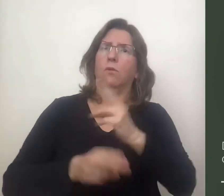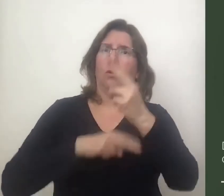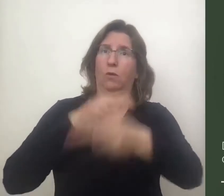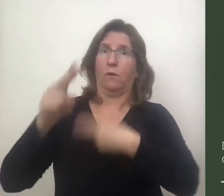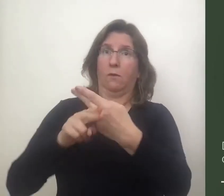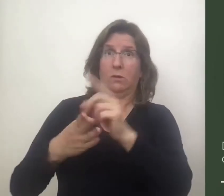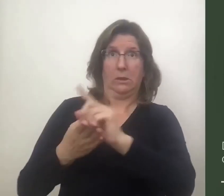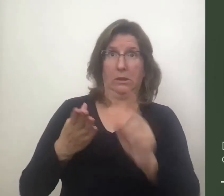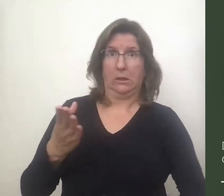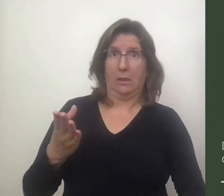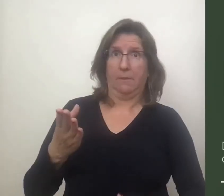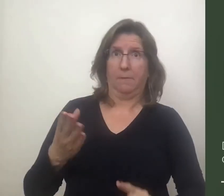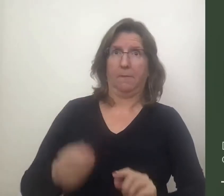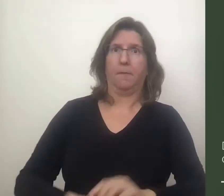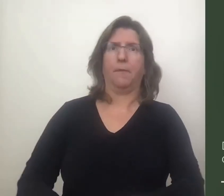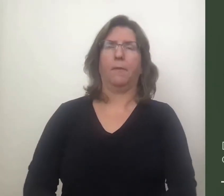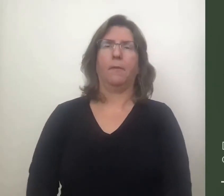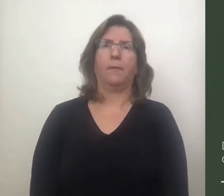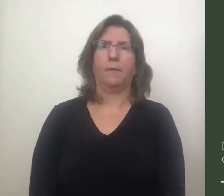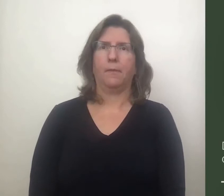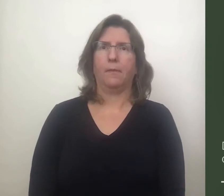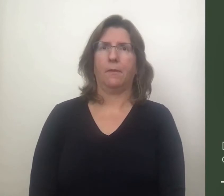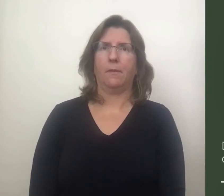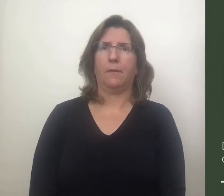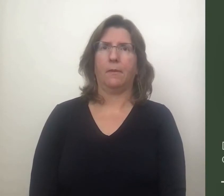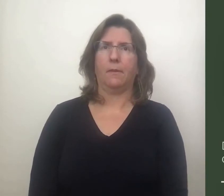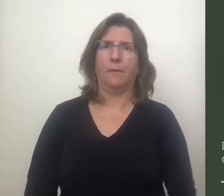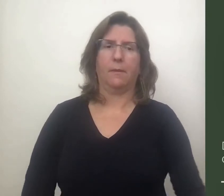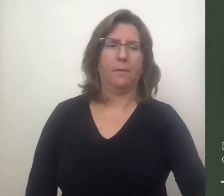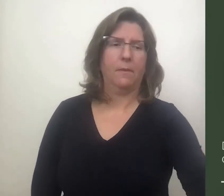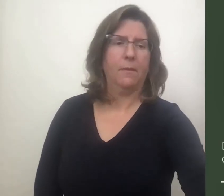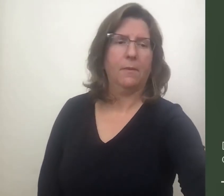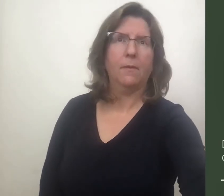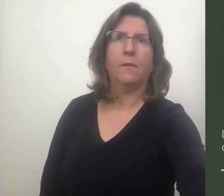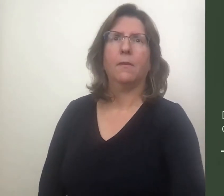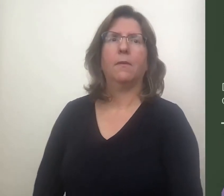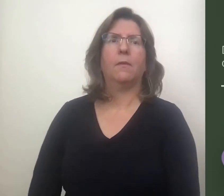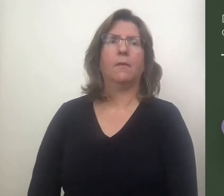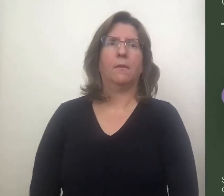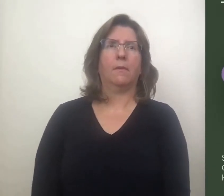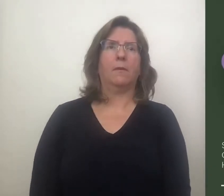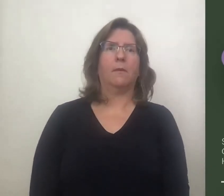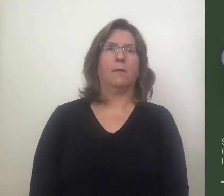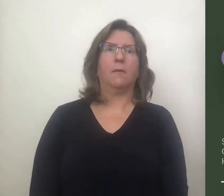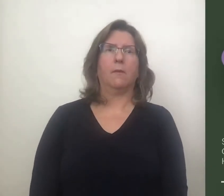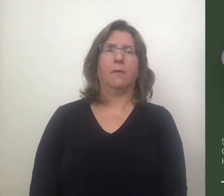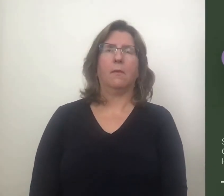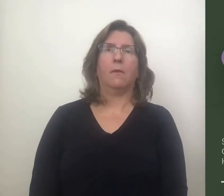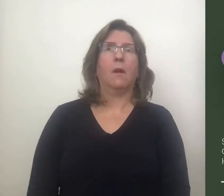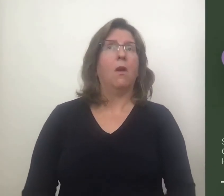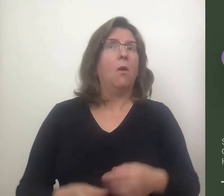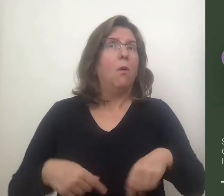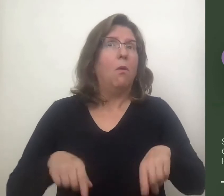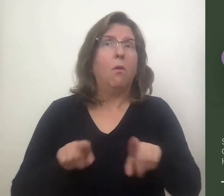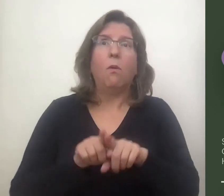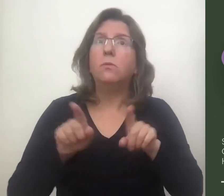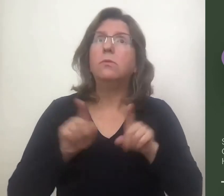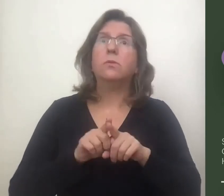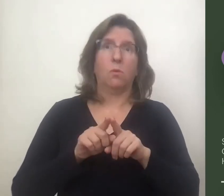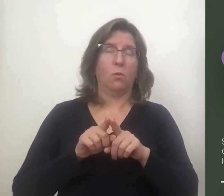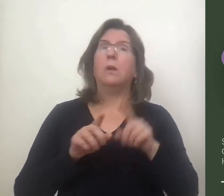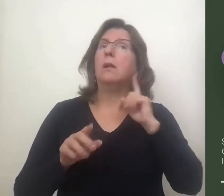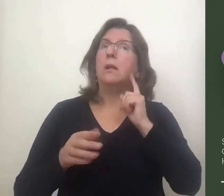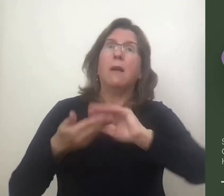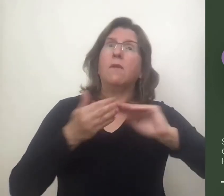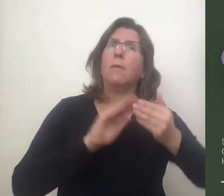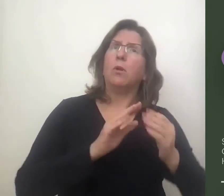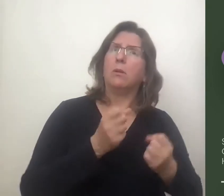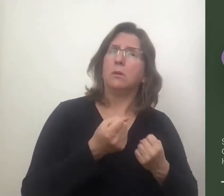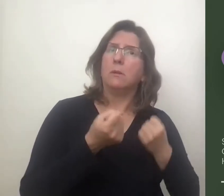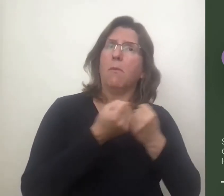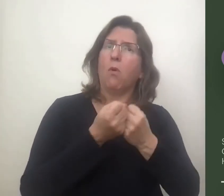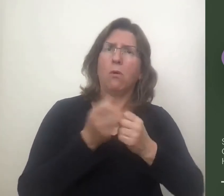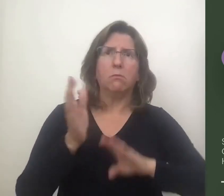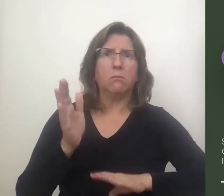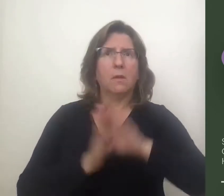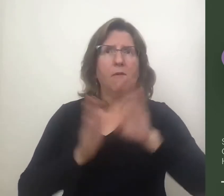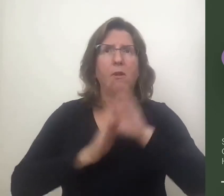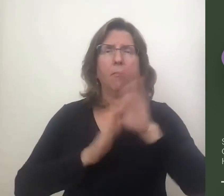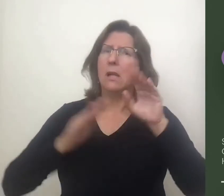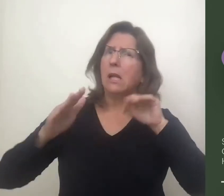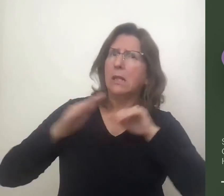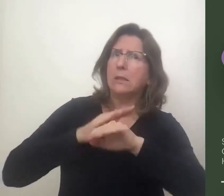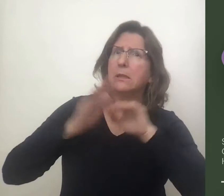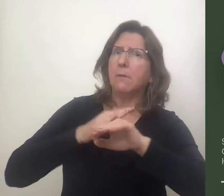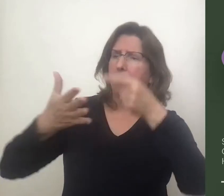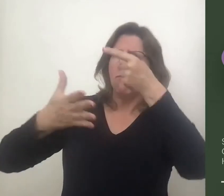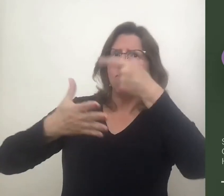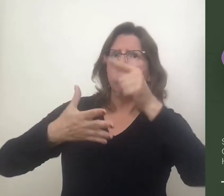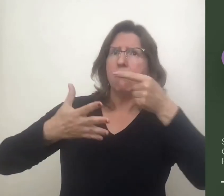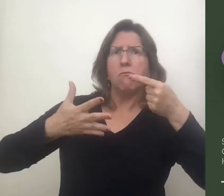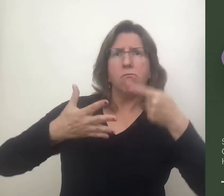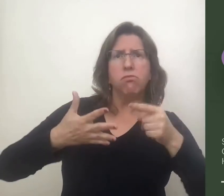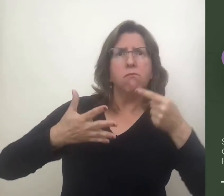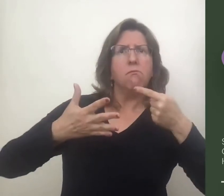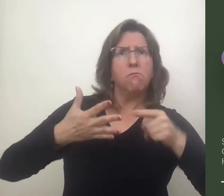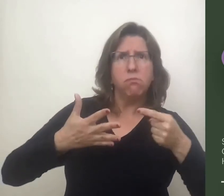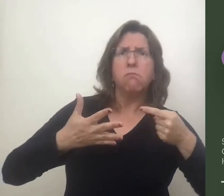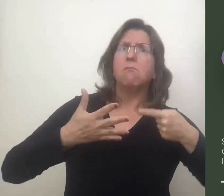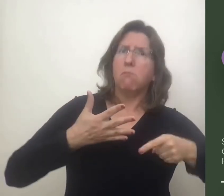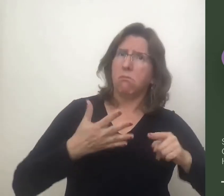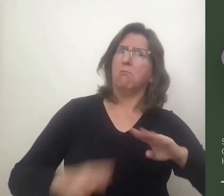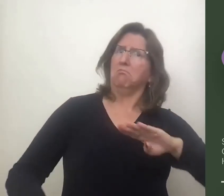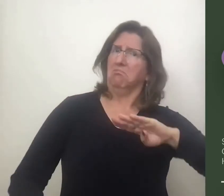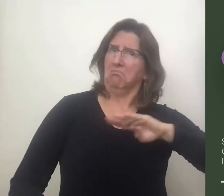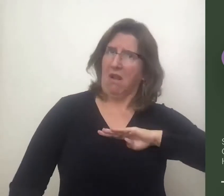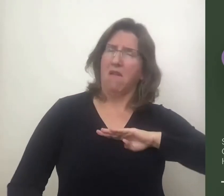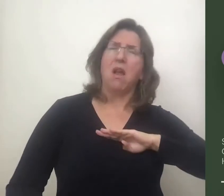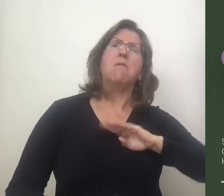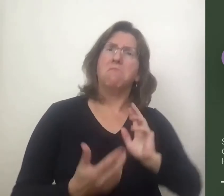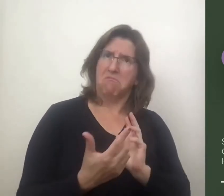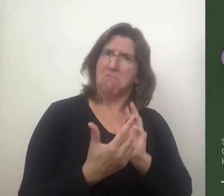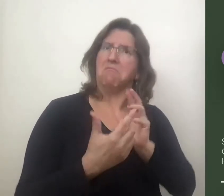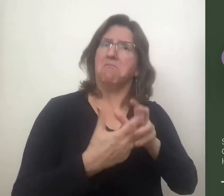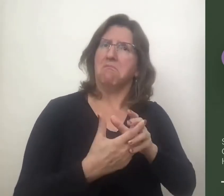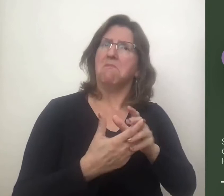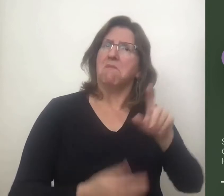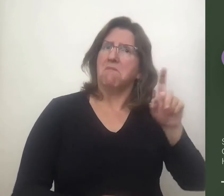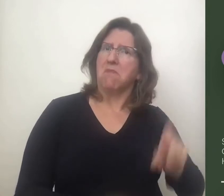Through the community’s collective efforts a targeted accessibility checklist has been